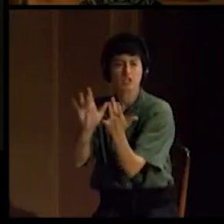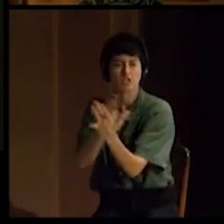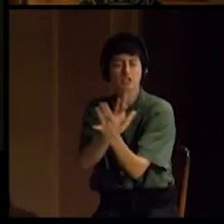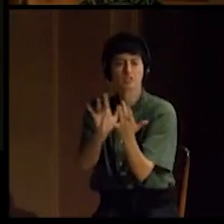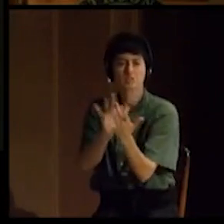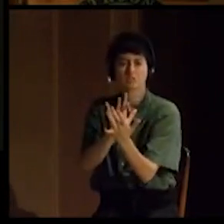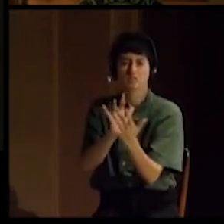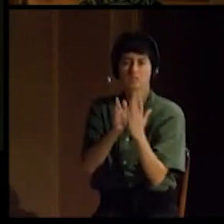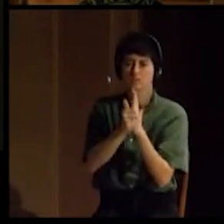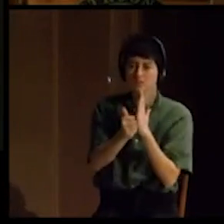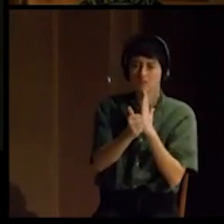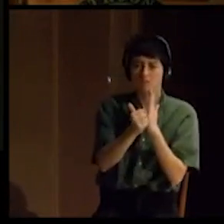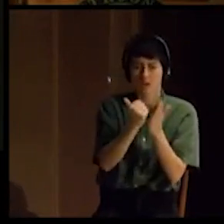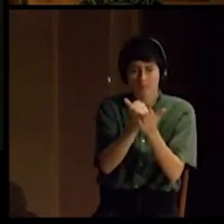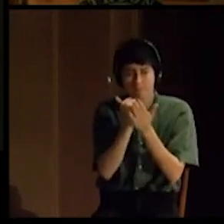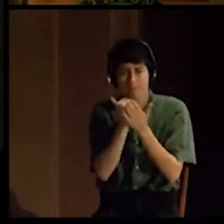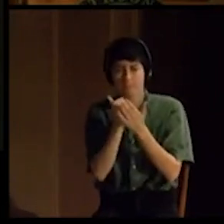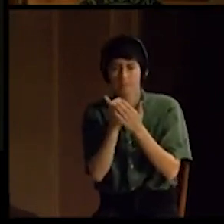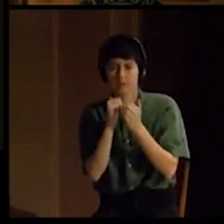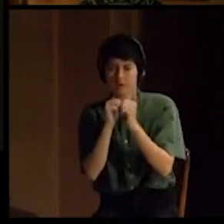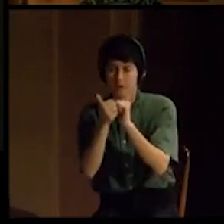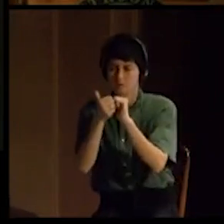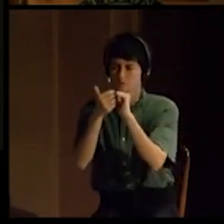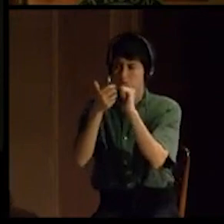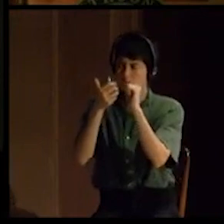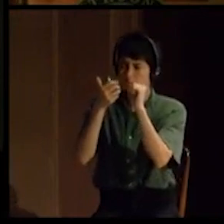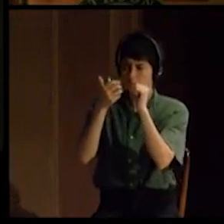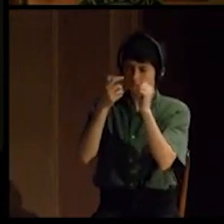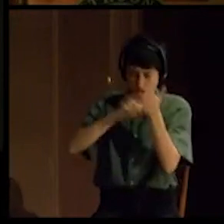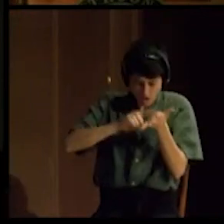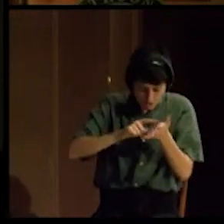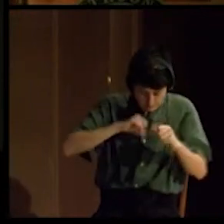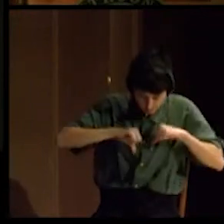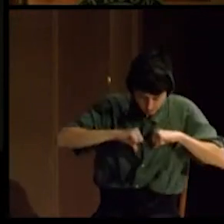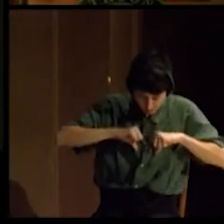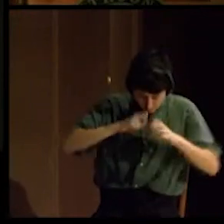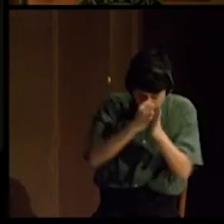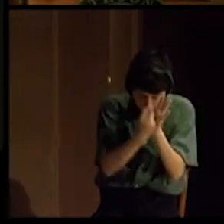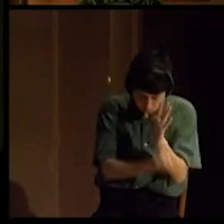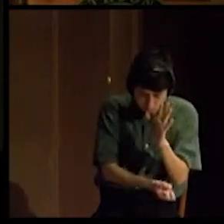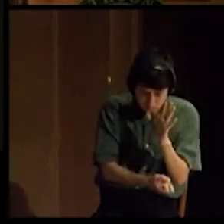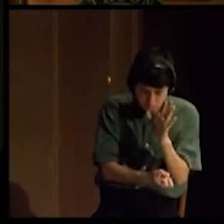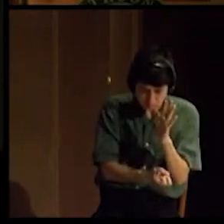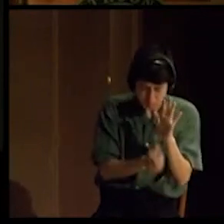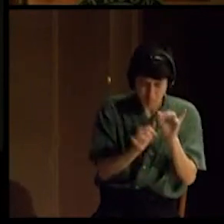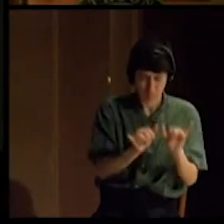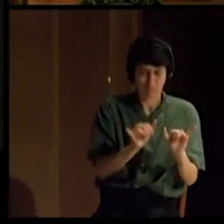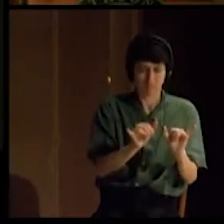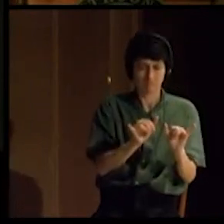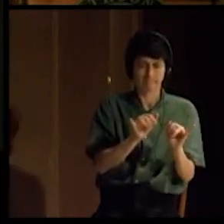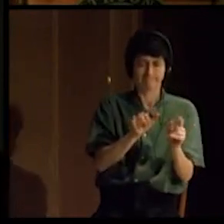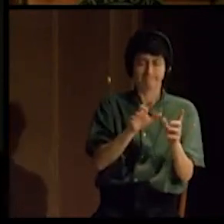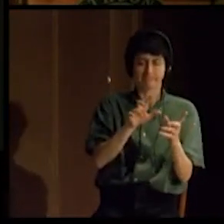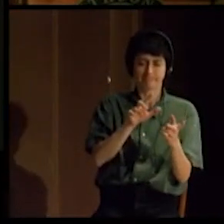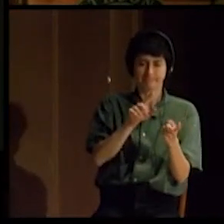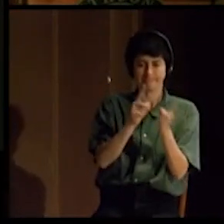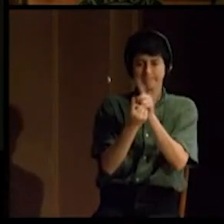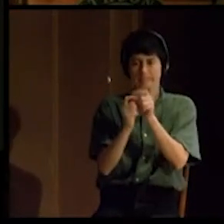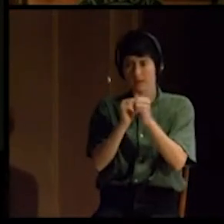how to translate my science for the general public. I was able to do really cool things like social media takeovers.